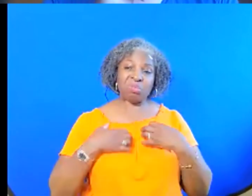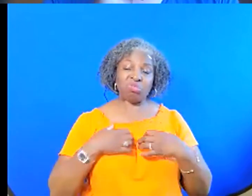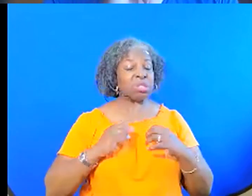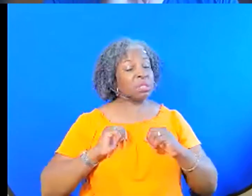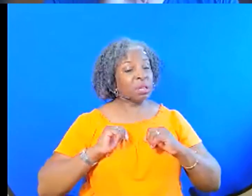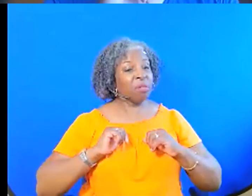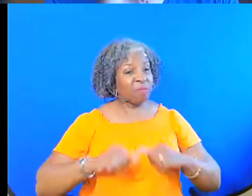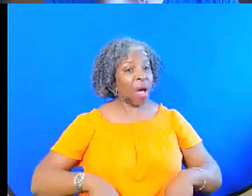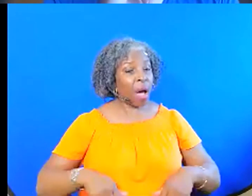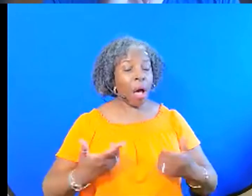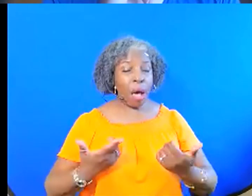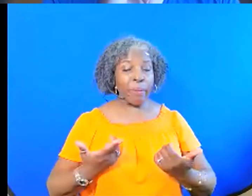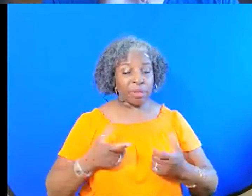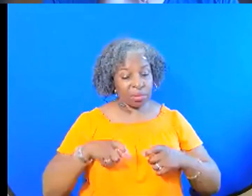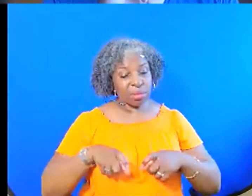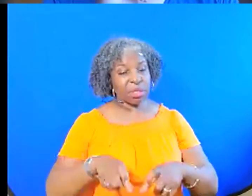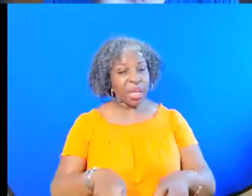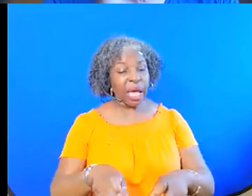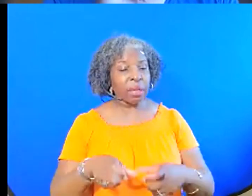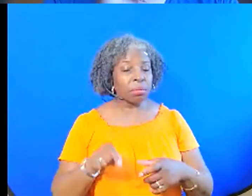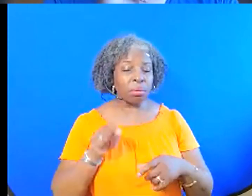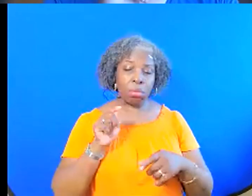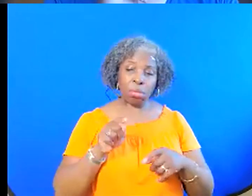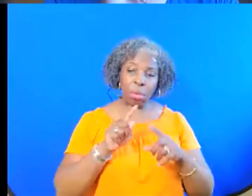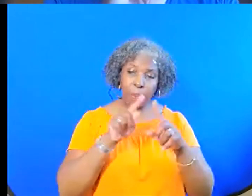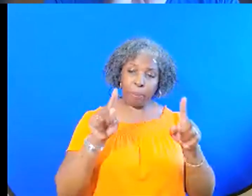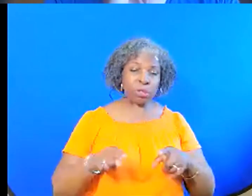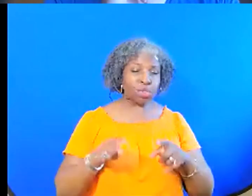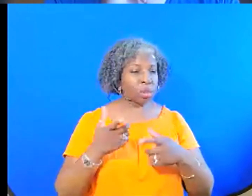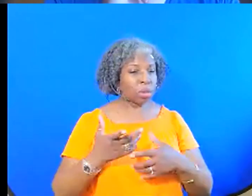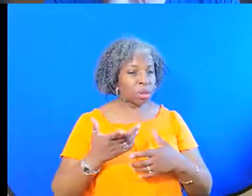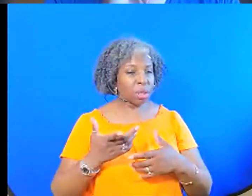And so that picture was actually important for my personal motivation.